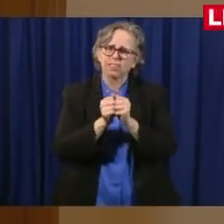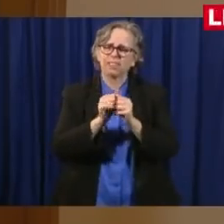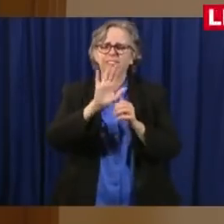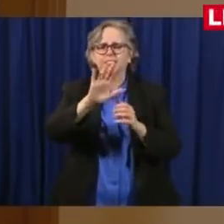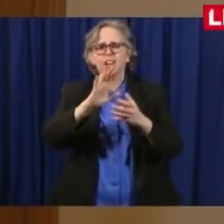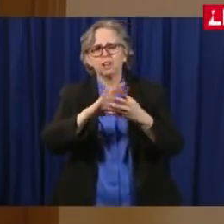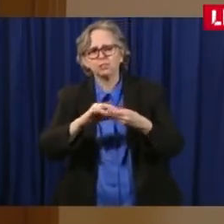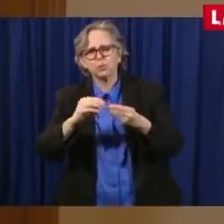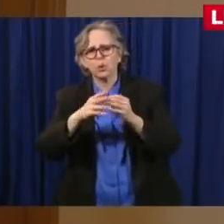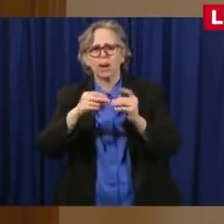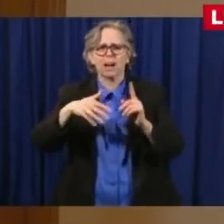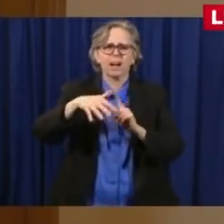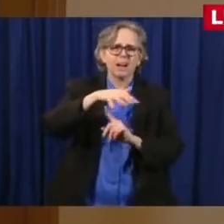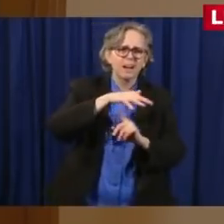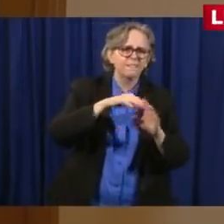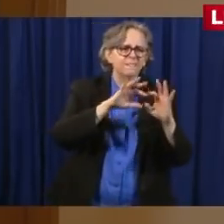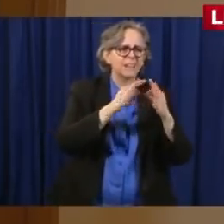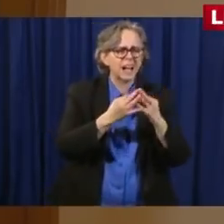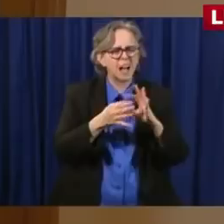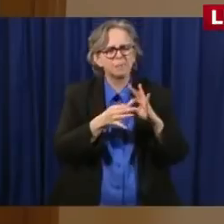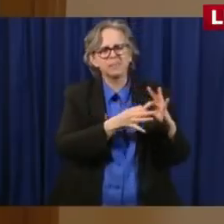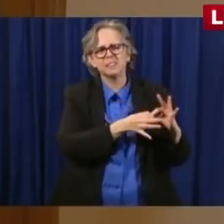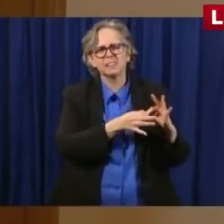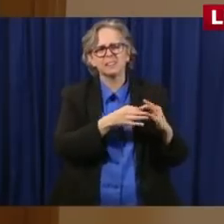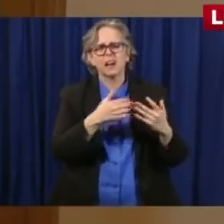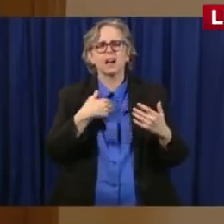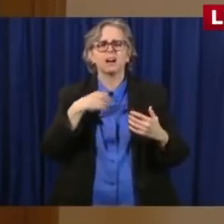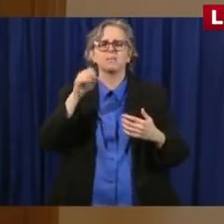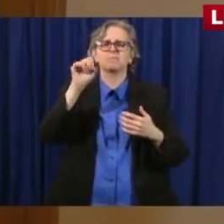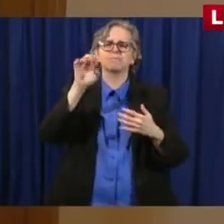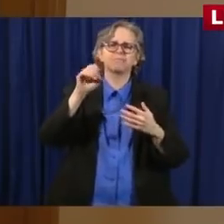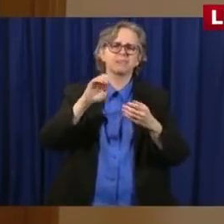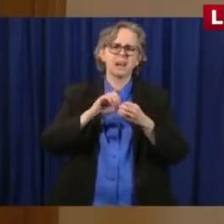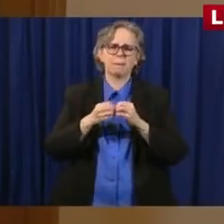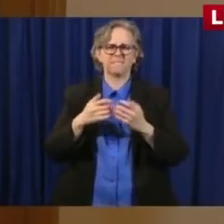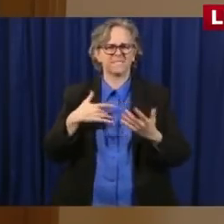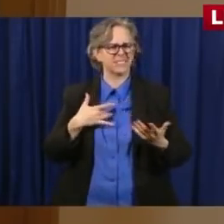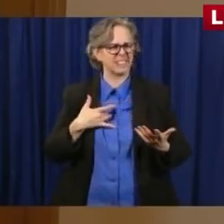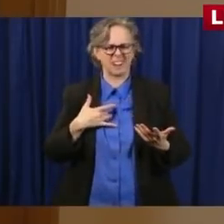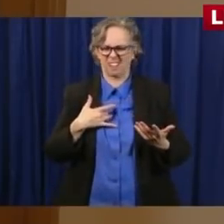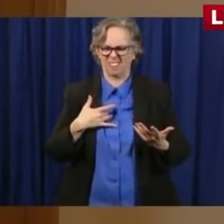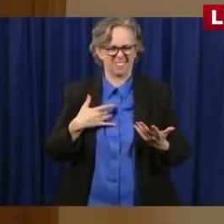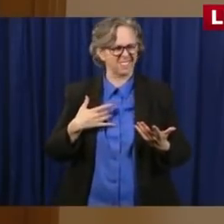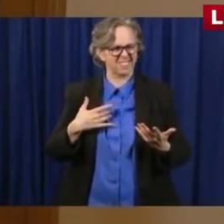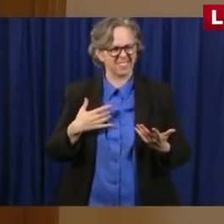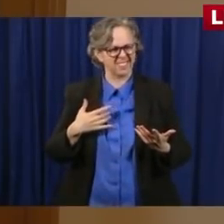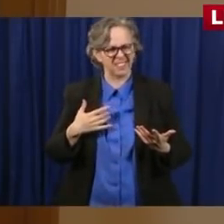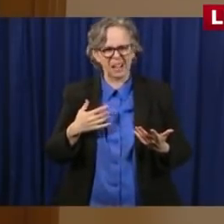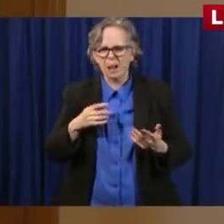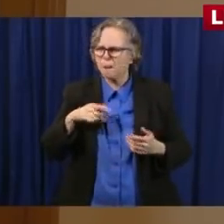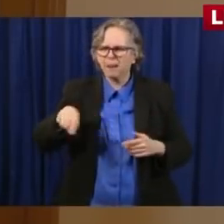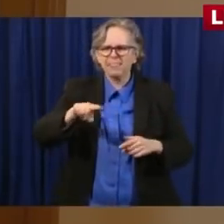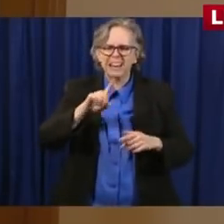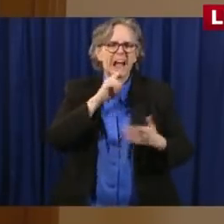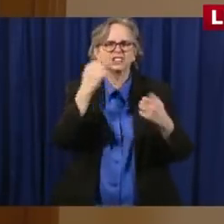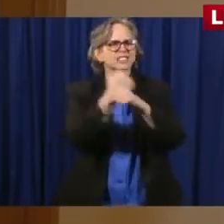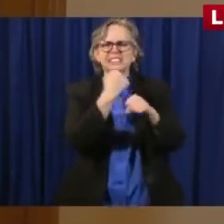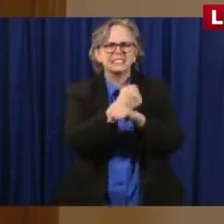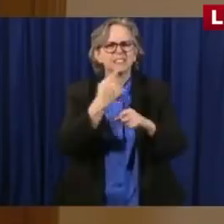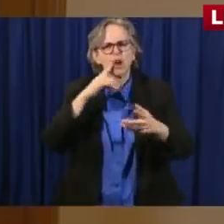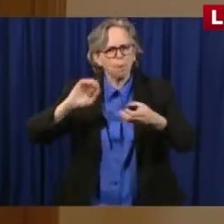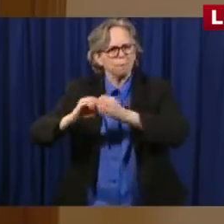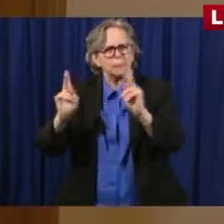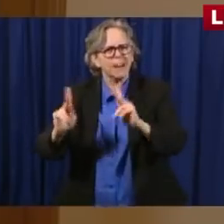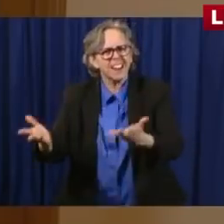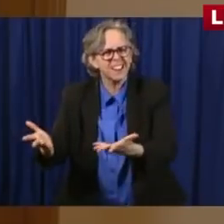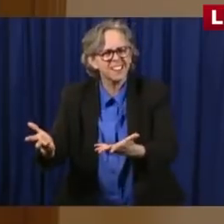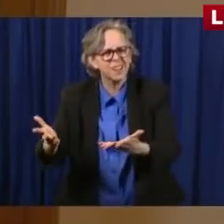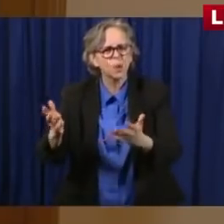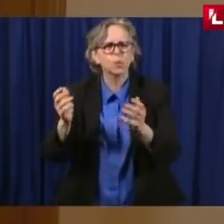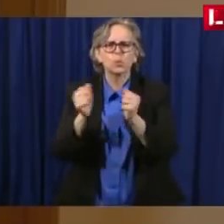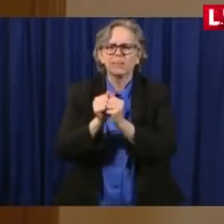EVERY ONE OF THOSE NUMBERS IS A STORY UNTO THEMSELVES.